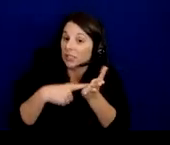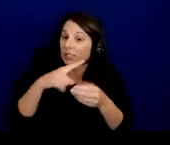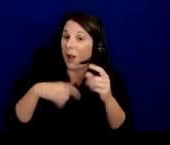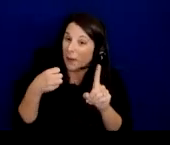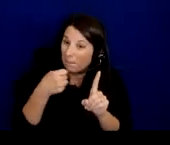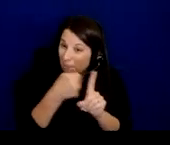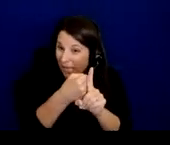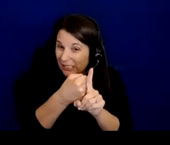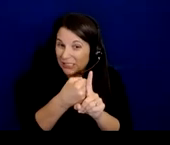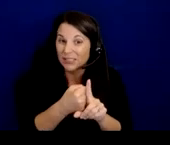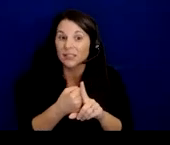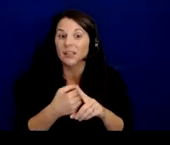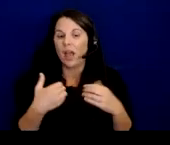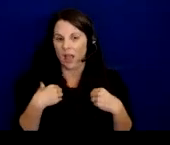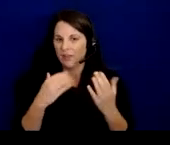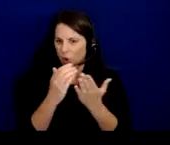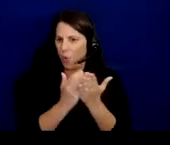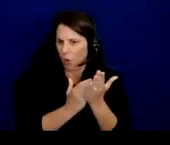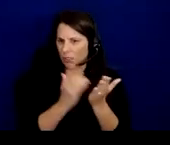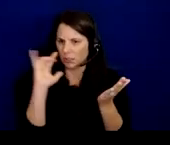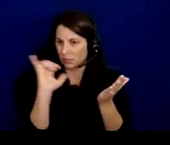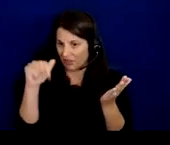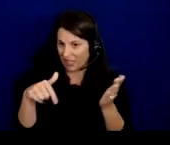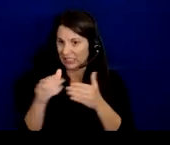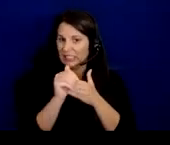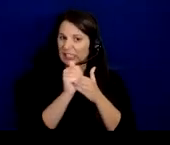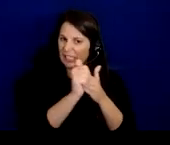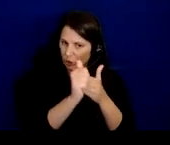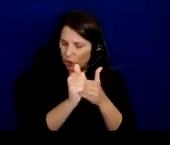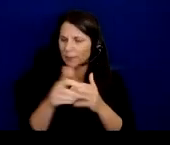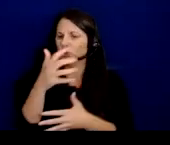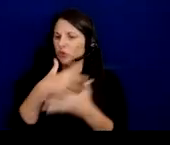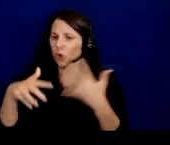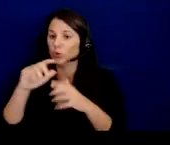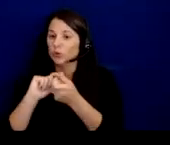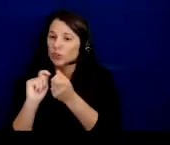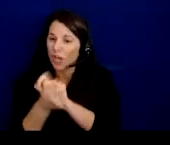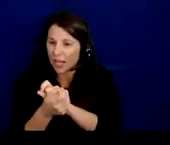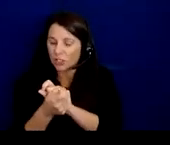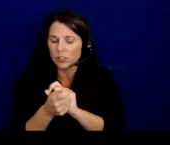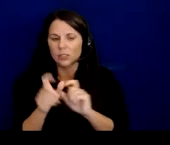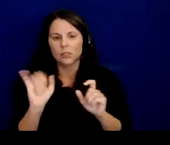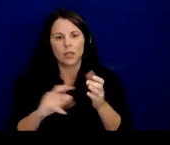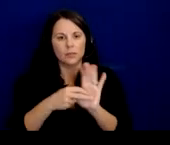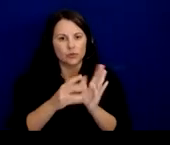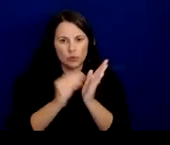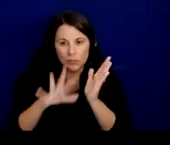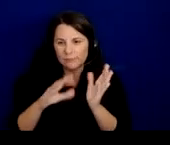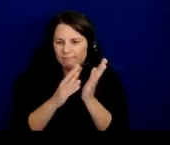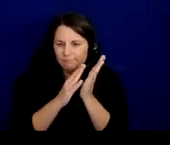having a course like this leadership and social change where students are learning, given the tools and learning and getting that knowledge